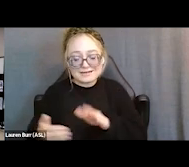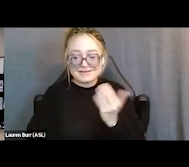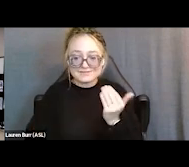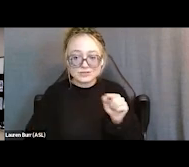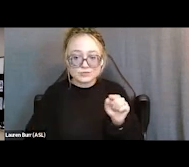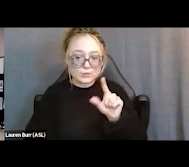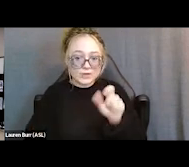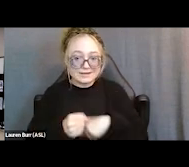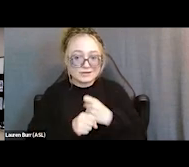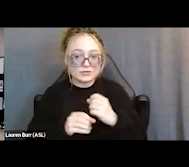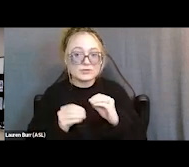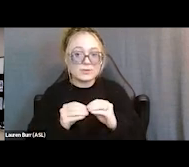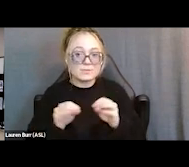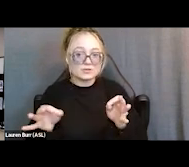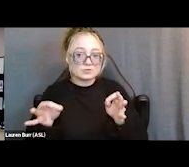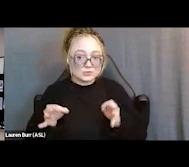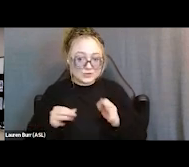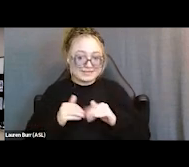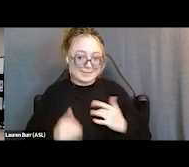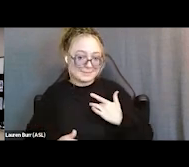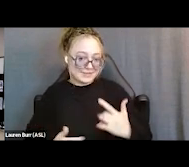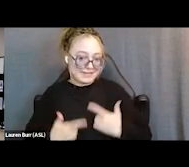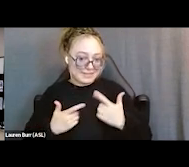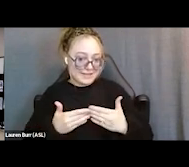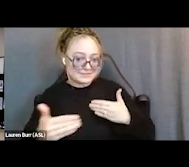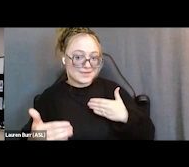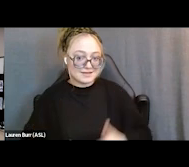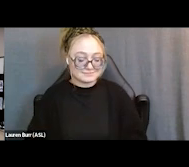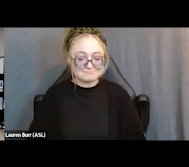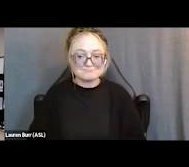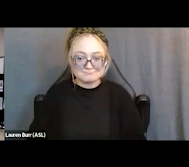than our typical lifespan, which is really sad.